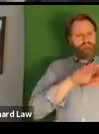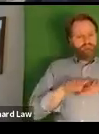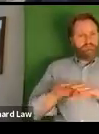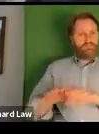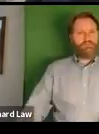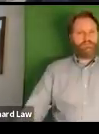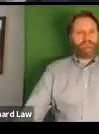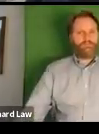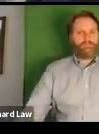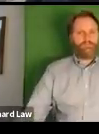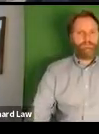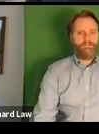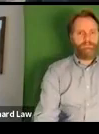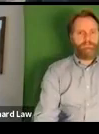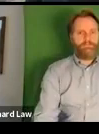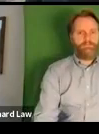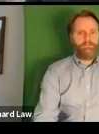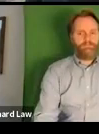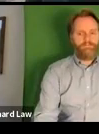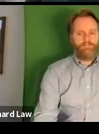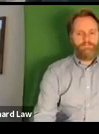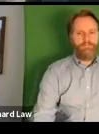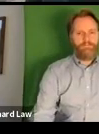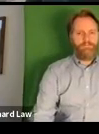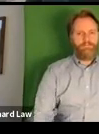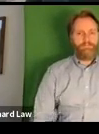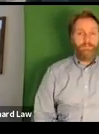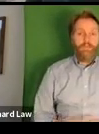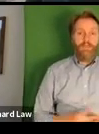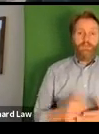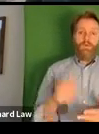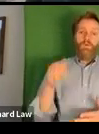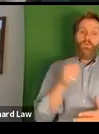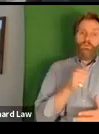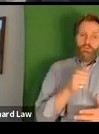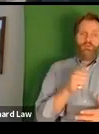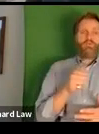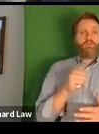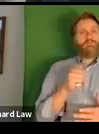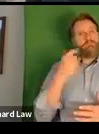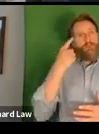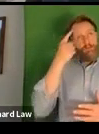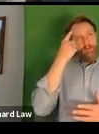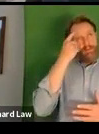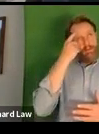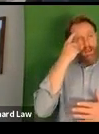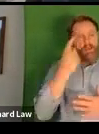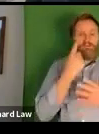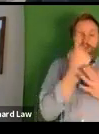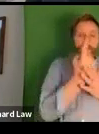provision for the life of individual circumstances and individuals to be looked at and you know for the reasons why I like the